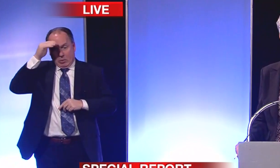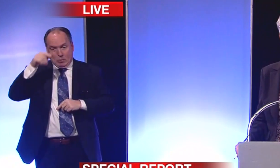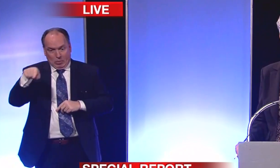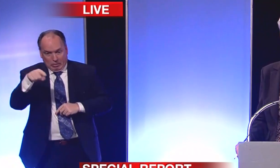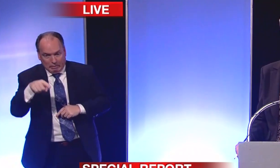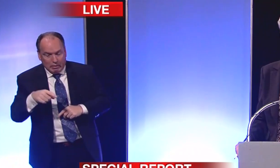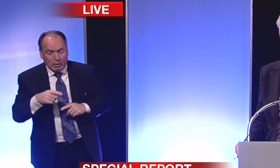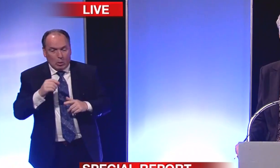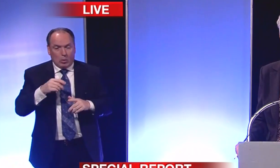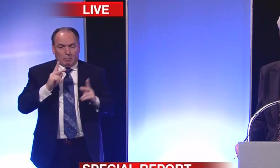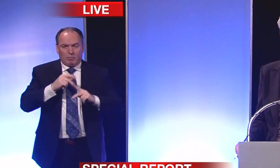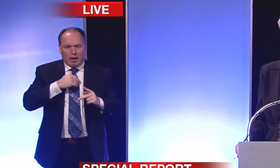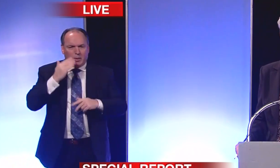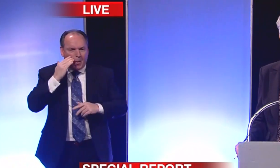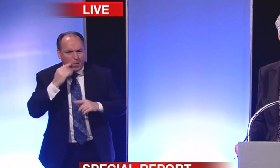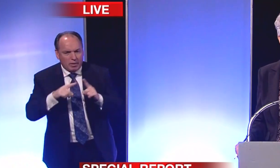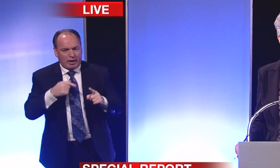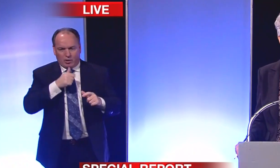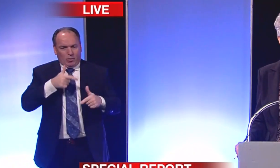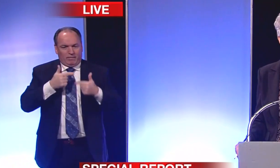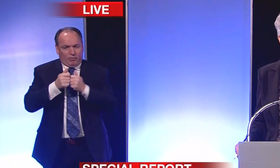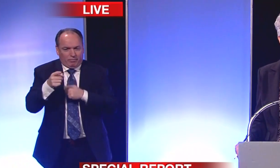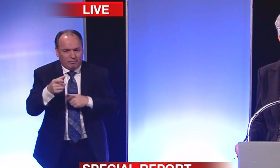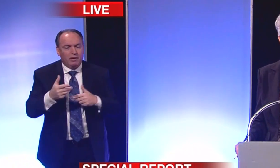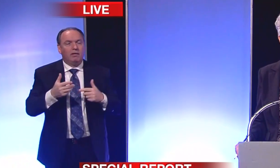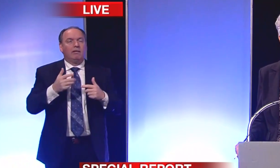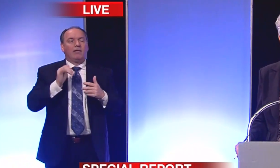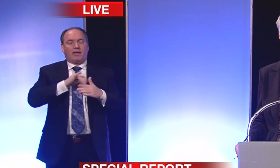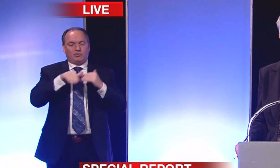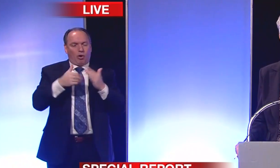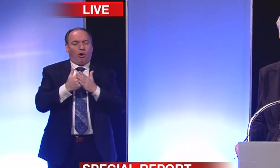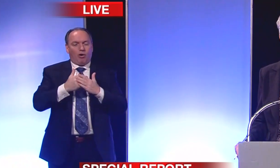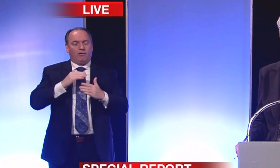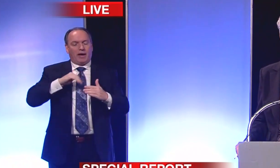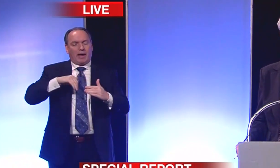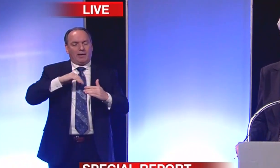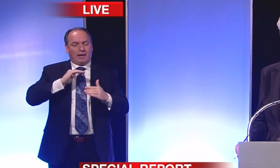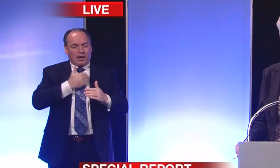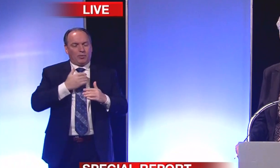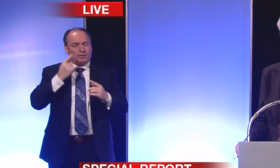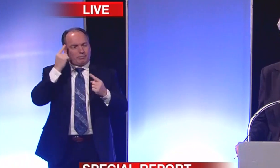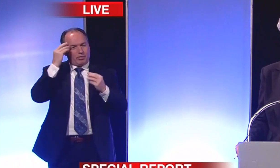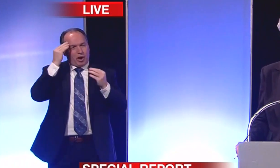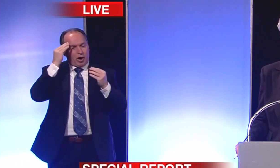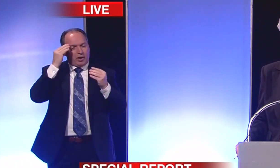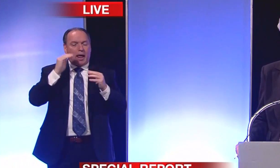AND THOSE ARE THE THINGS WE SHOULD BE THINKING ABOUT. HOW CAN I LIMIT MY CONTACT WITH